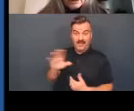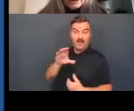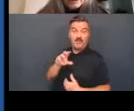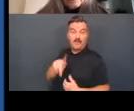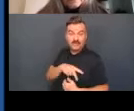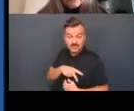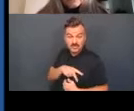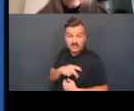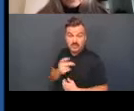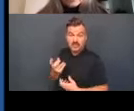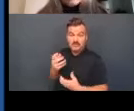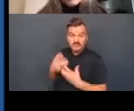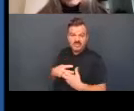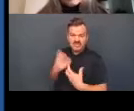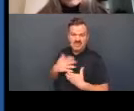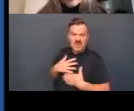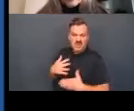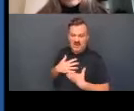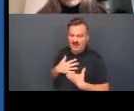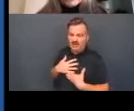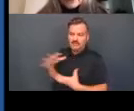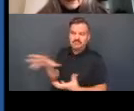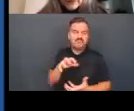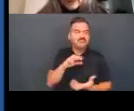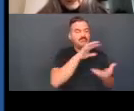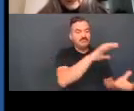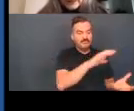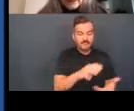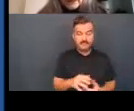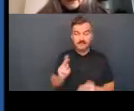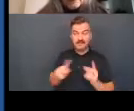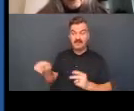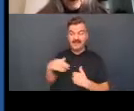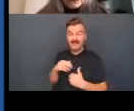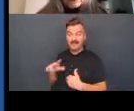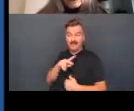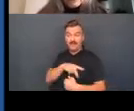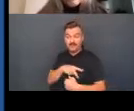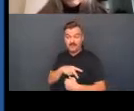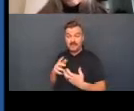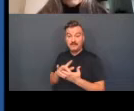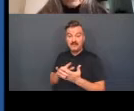16:01:15 People with personal medical equipment stayed away from hospitals for fear of losing